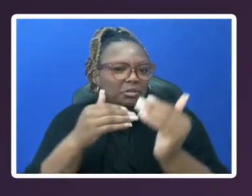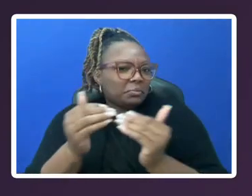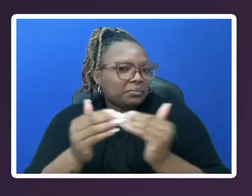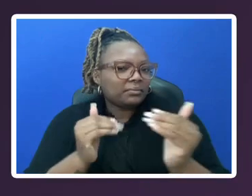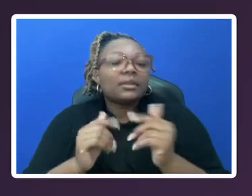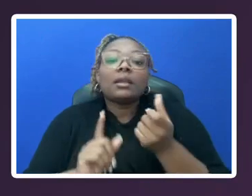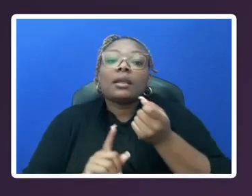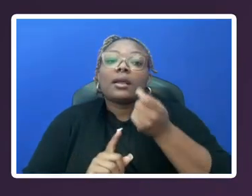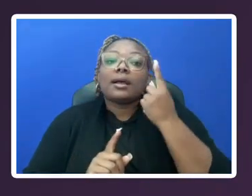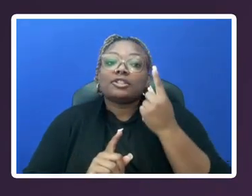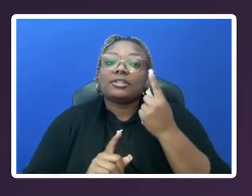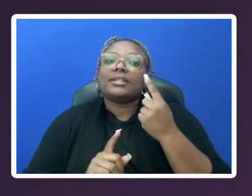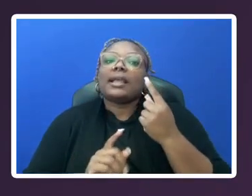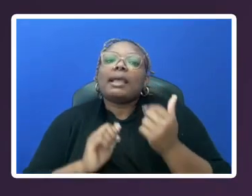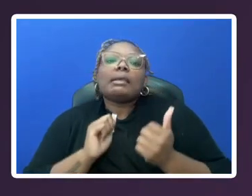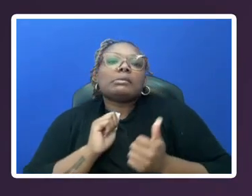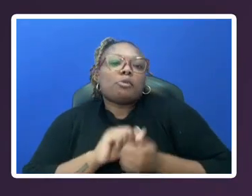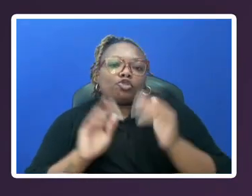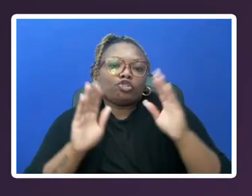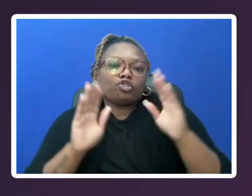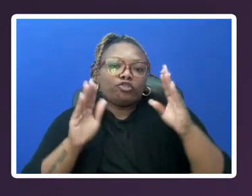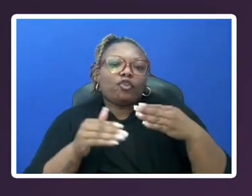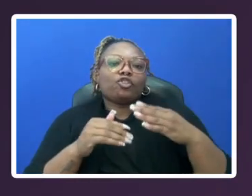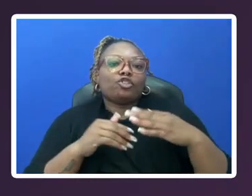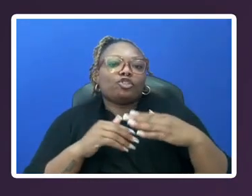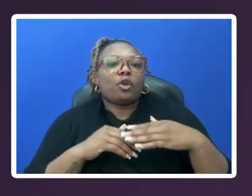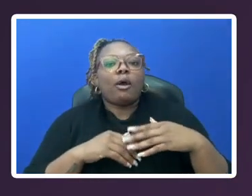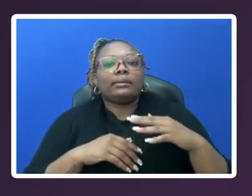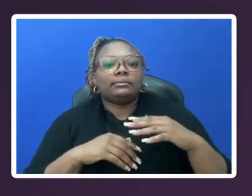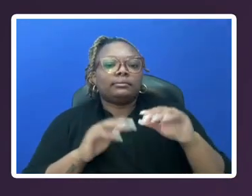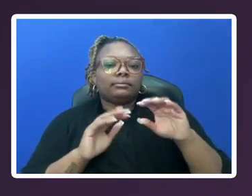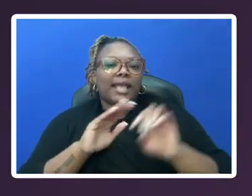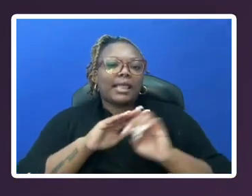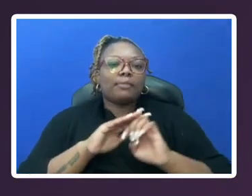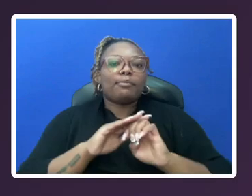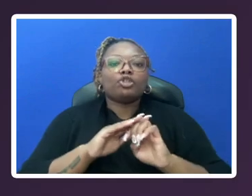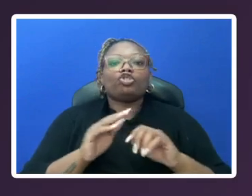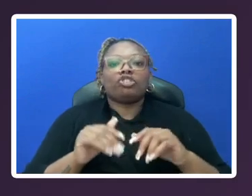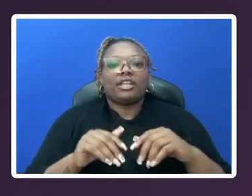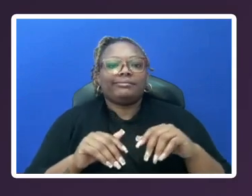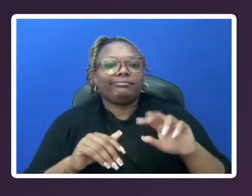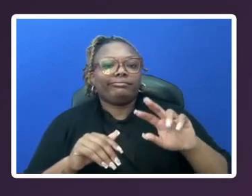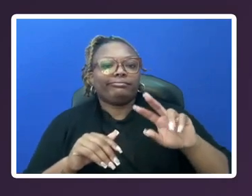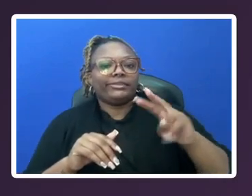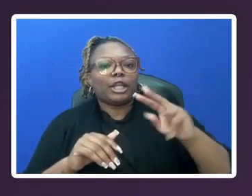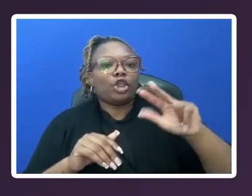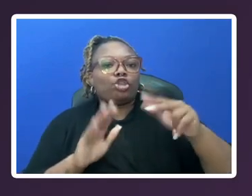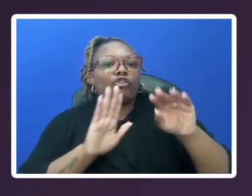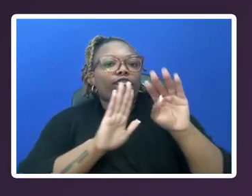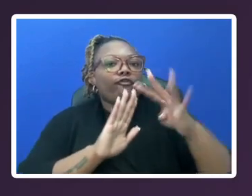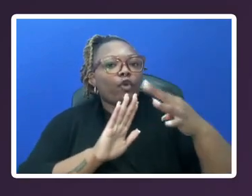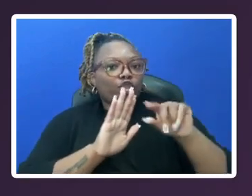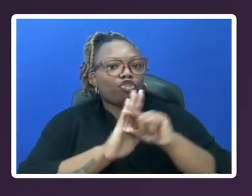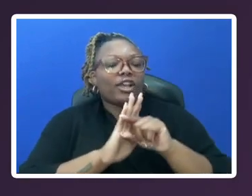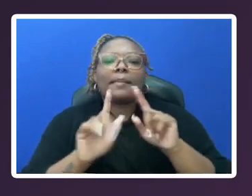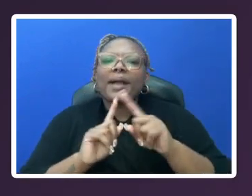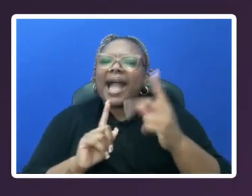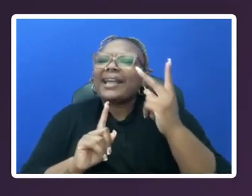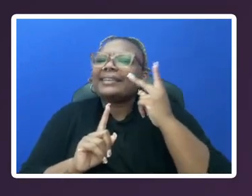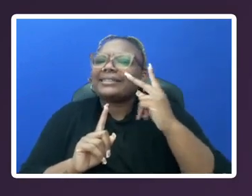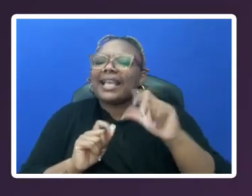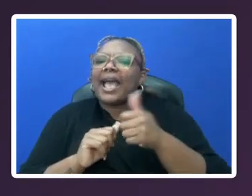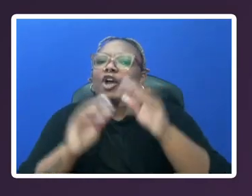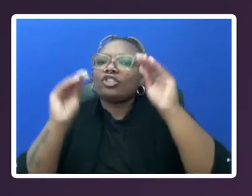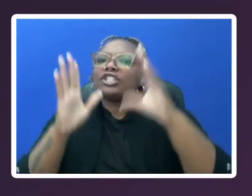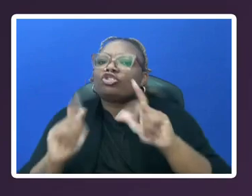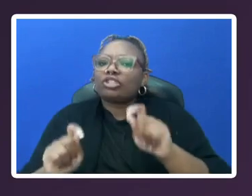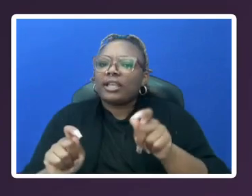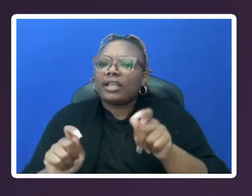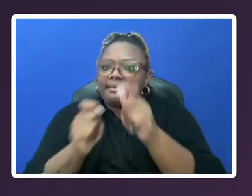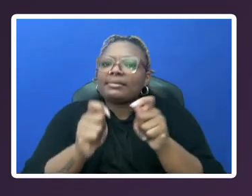elementary. But I do see a lot of ways where educators may be able to adapt a little bit.